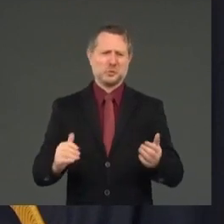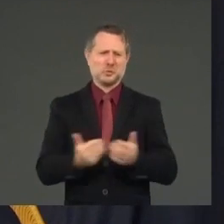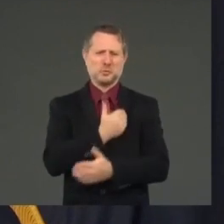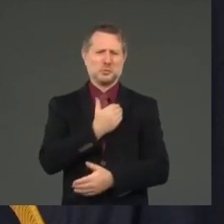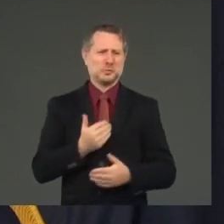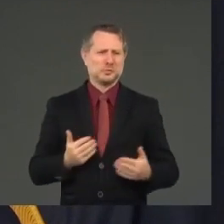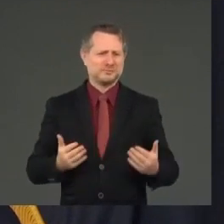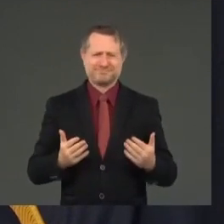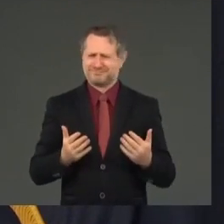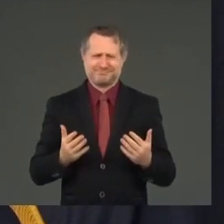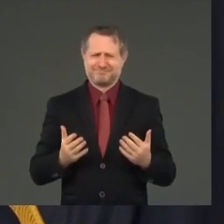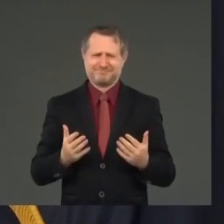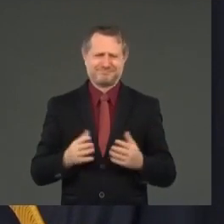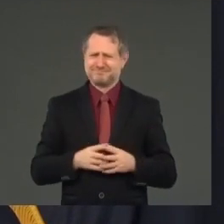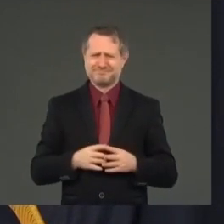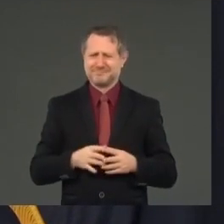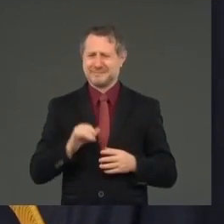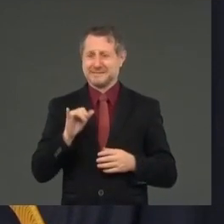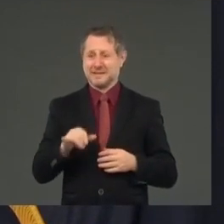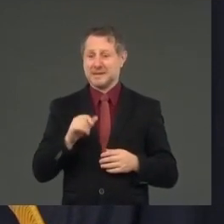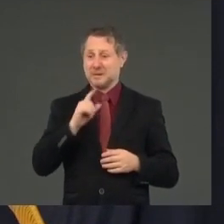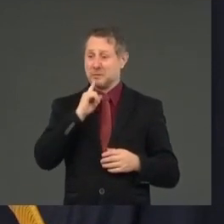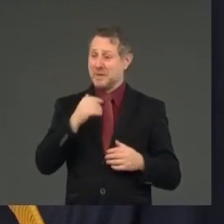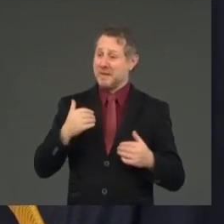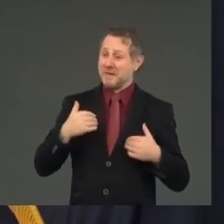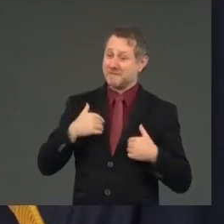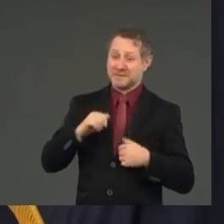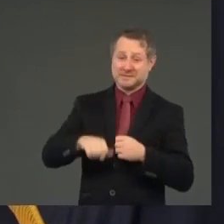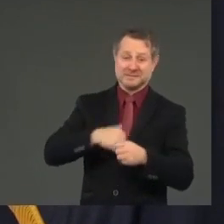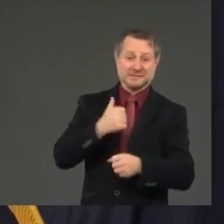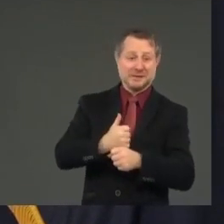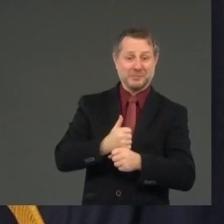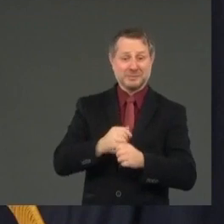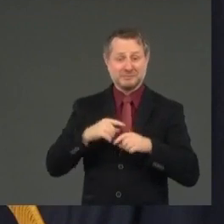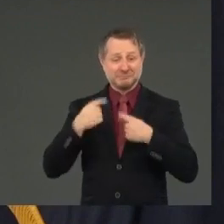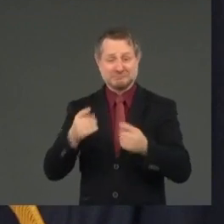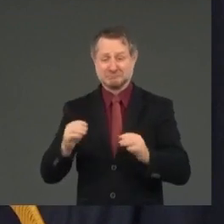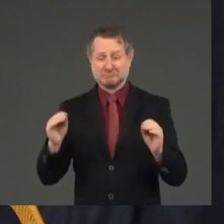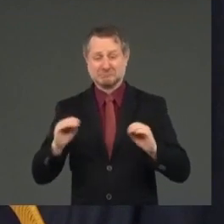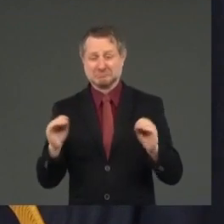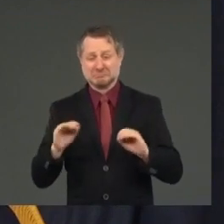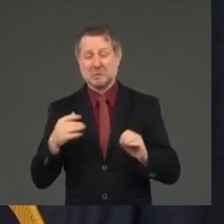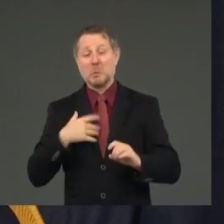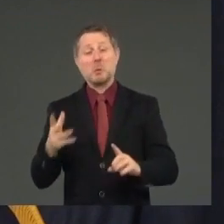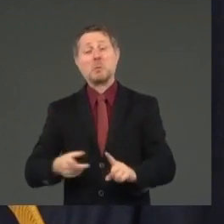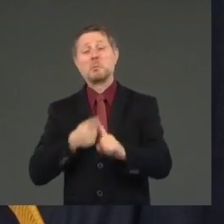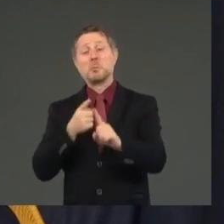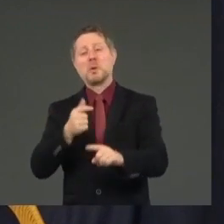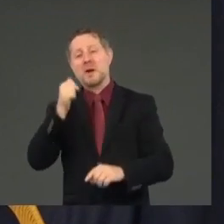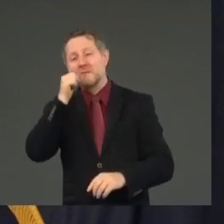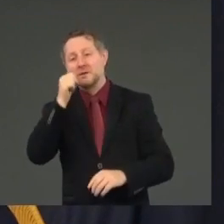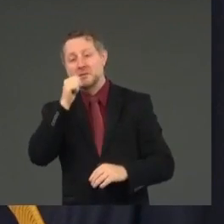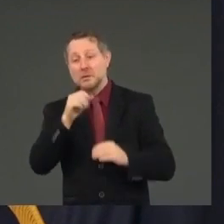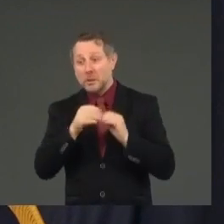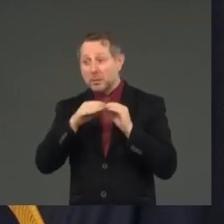THIS WHOLE REPORTING SYSTEM DOES NOT COME FROM THE OLD TESTAMENT, RIGHT? THIS IS NOT GOSPEL.